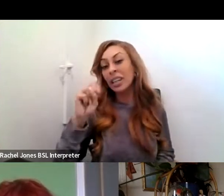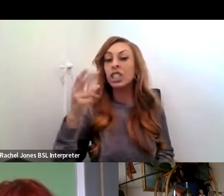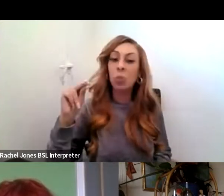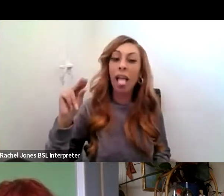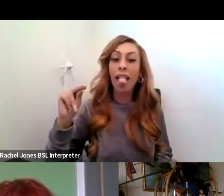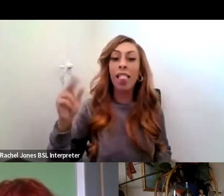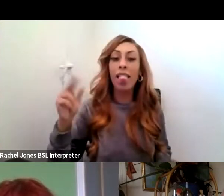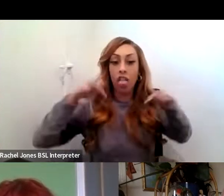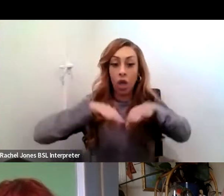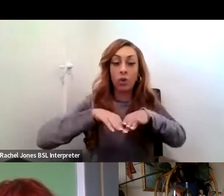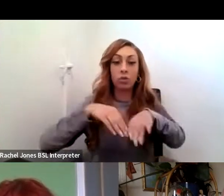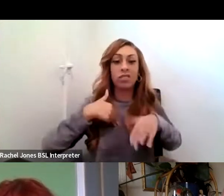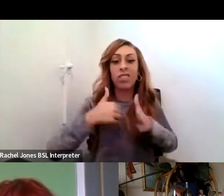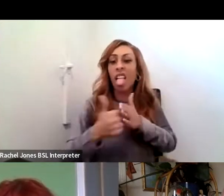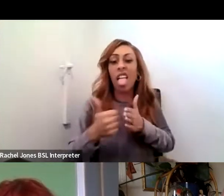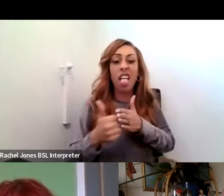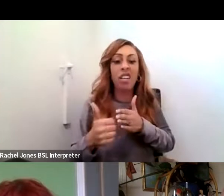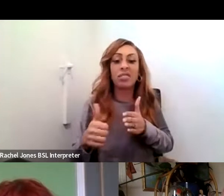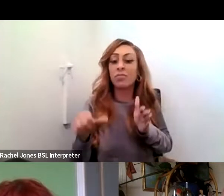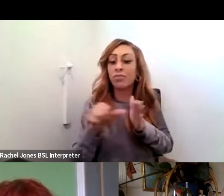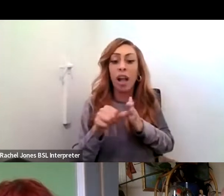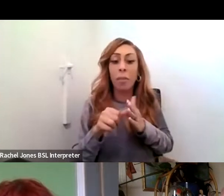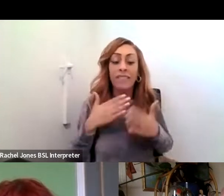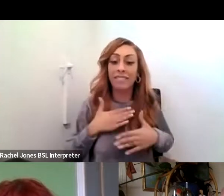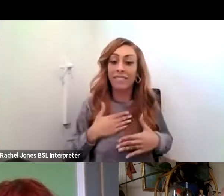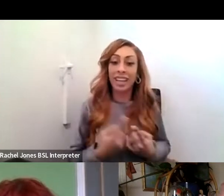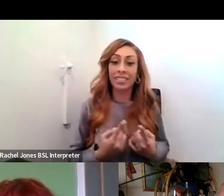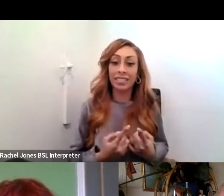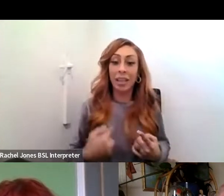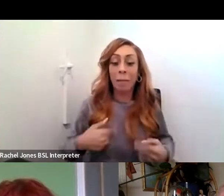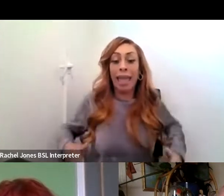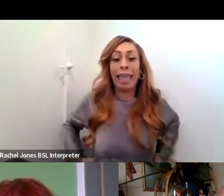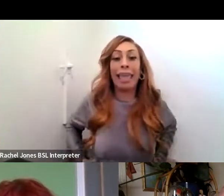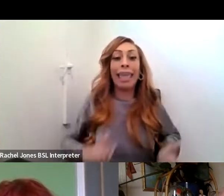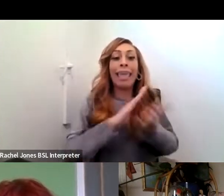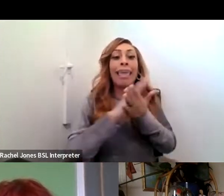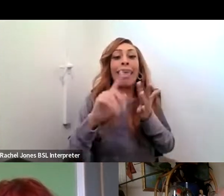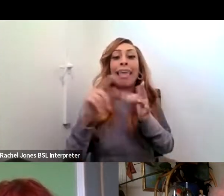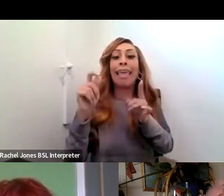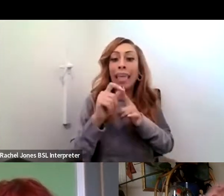and I have always had problems, physical problems, with my hips. And it had been a constant problem,